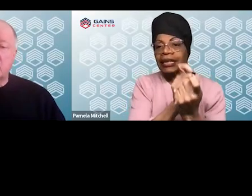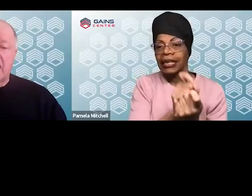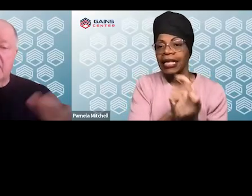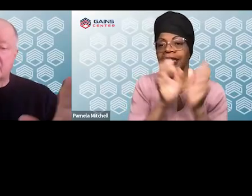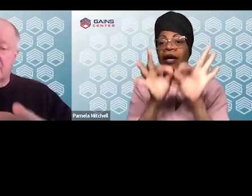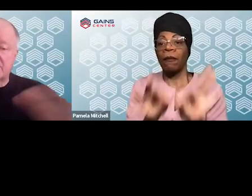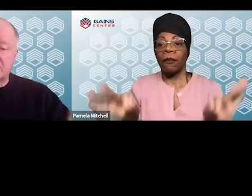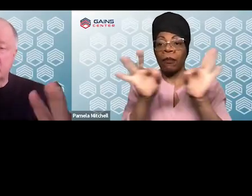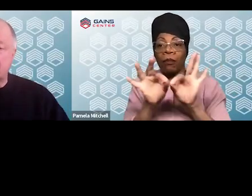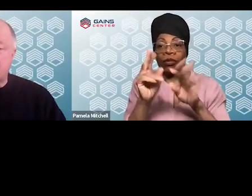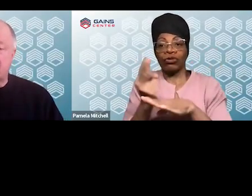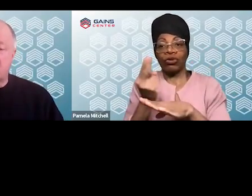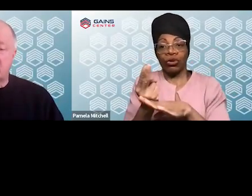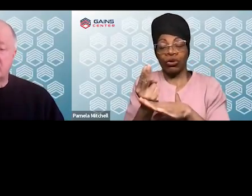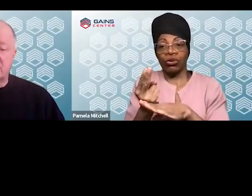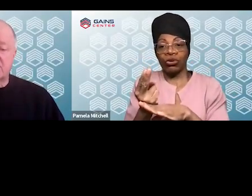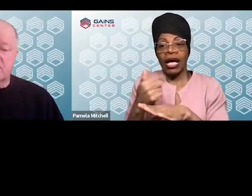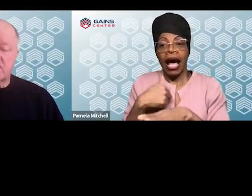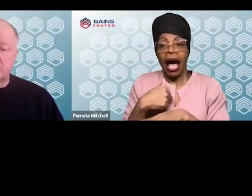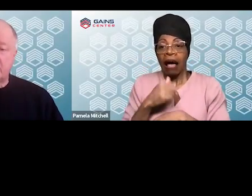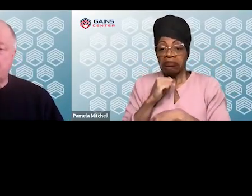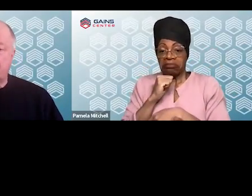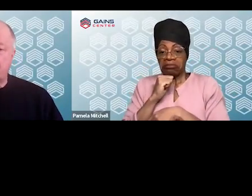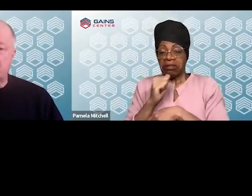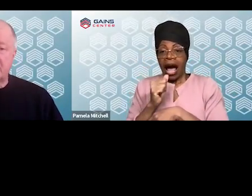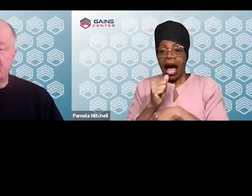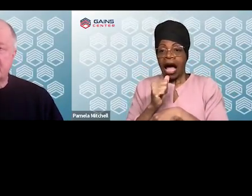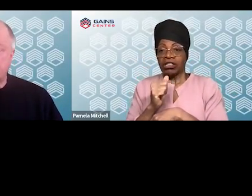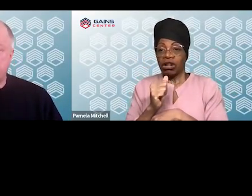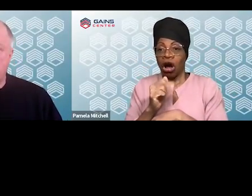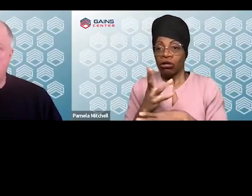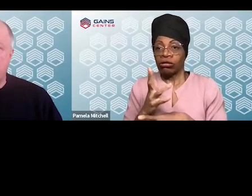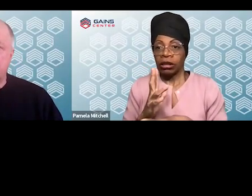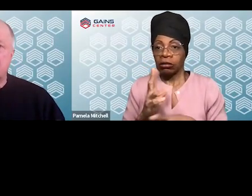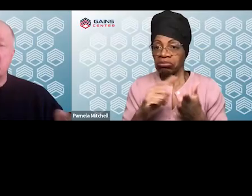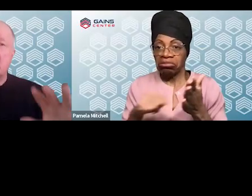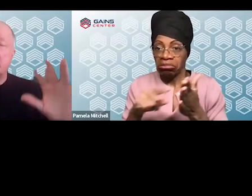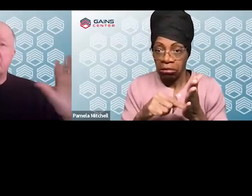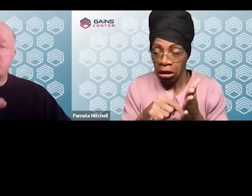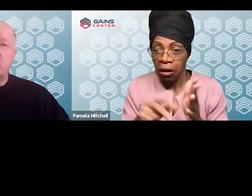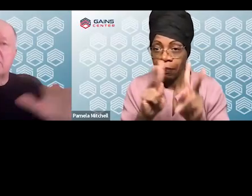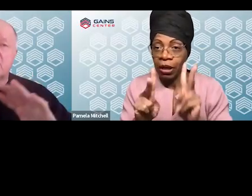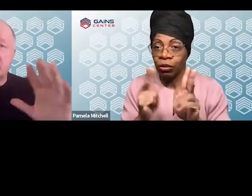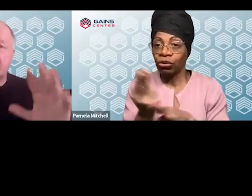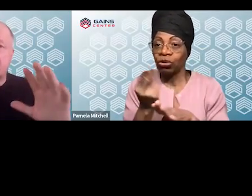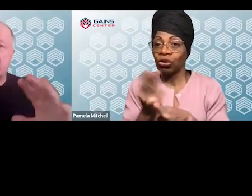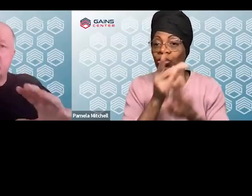So I certainly am not at all discouraging people from using incentive programs, but it's important to know the difference